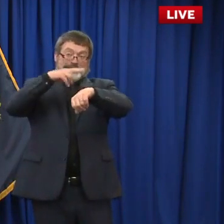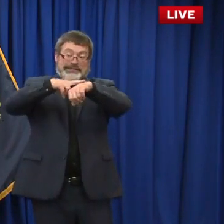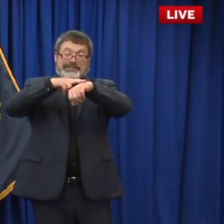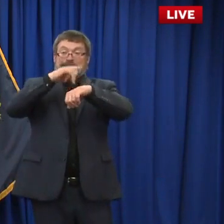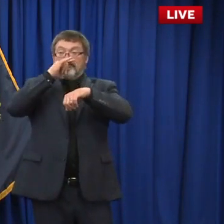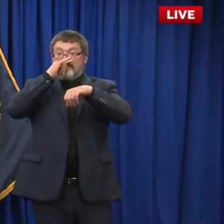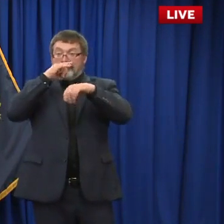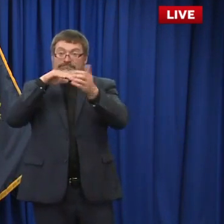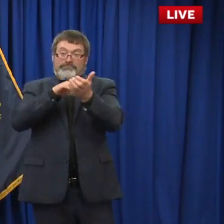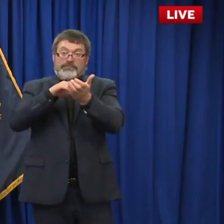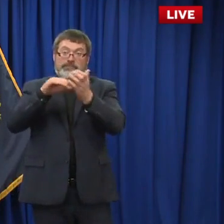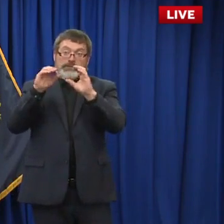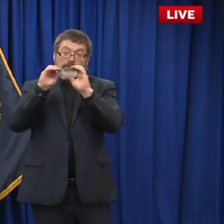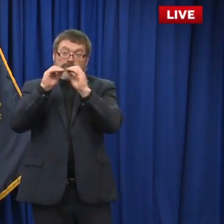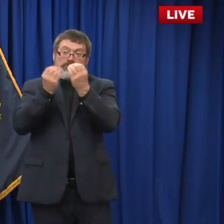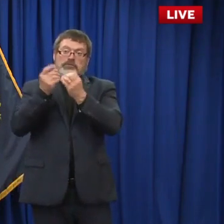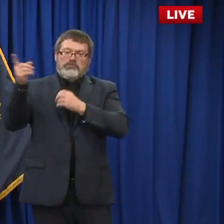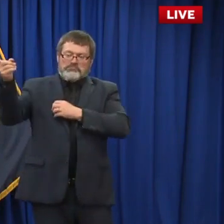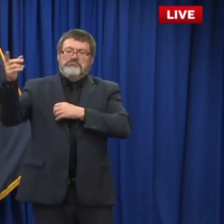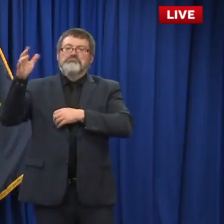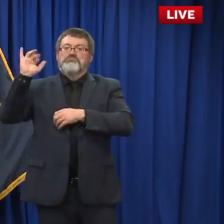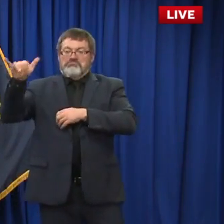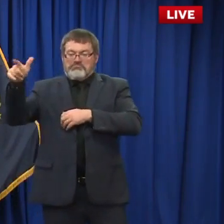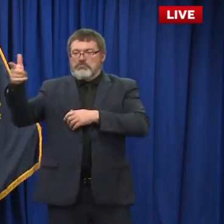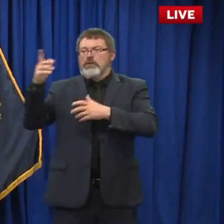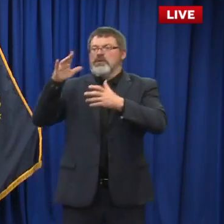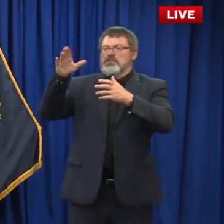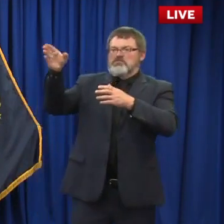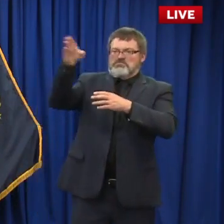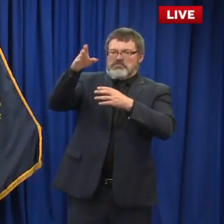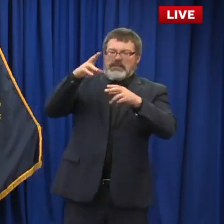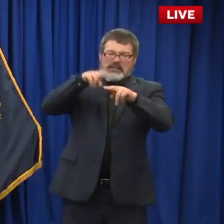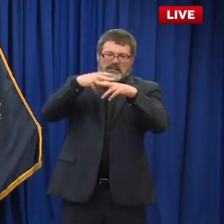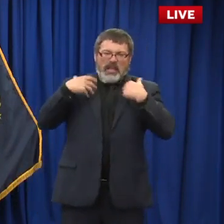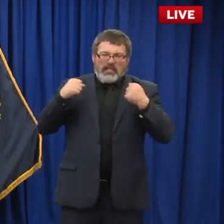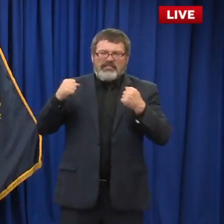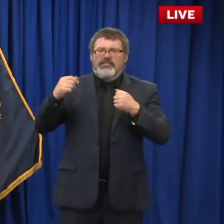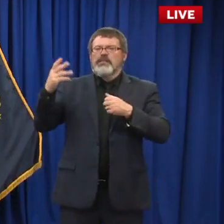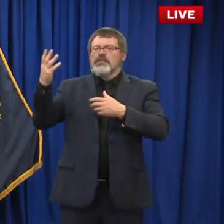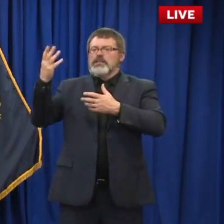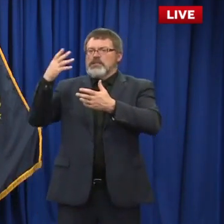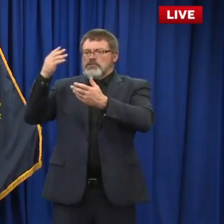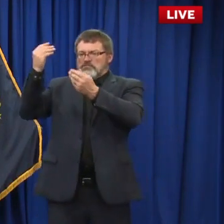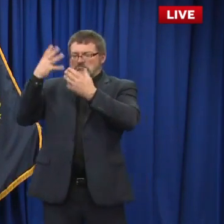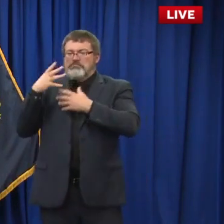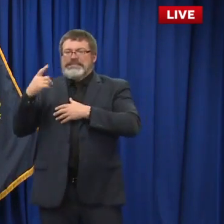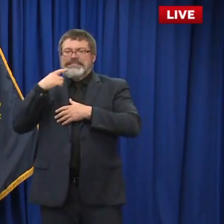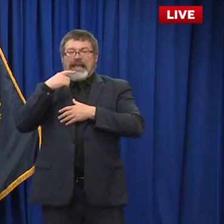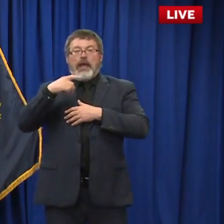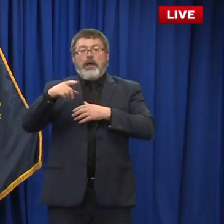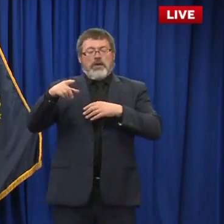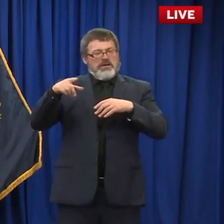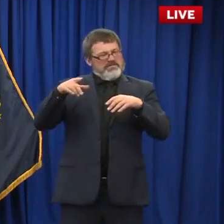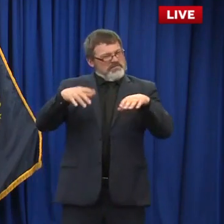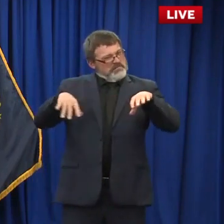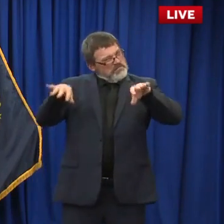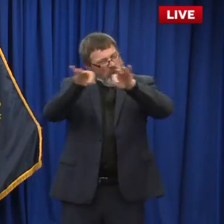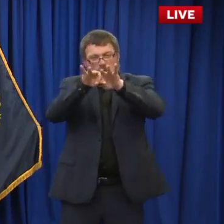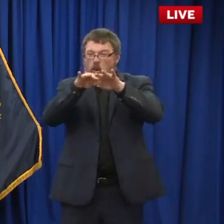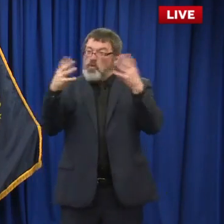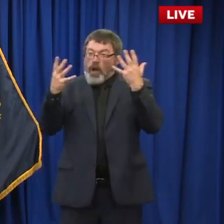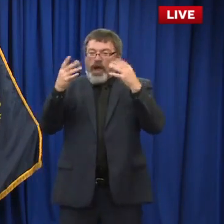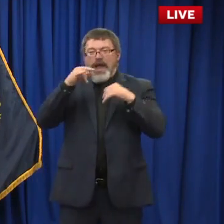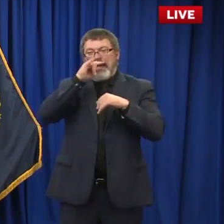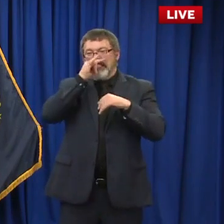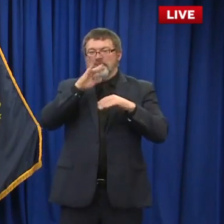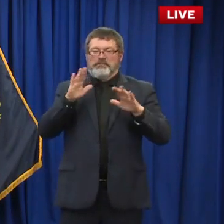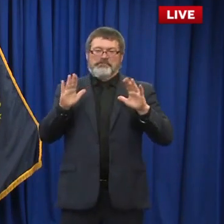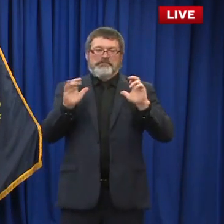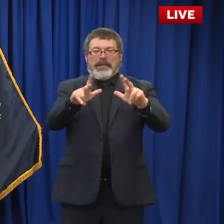OF PUBLIC HEALTH, THE PARENTS ACROSS THE STATE, THAT WHO OVERWHELMINGLY SAY, KIDS REALLY NEED TO BE BACK IN THE CLASSROOMS AND IF THERE'S A WAY TO DO IT SAFELY, WITH THE